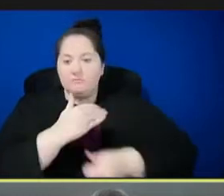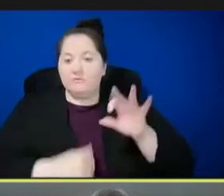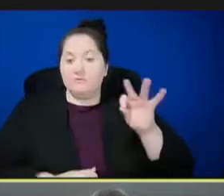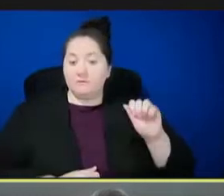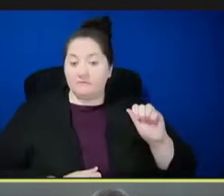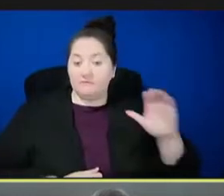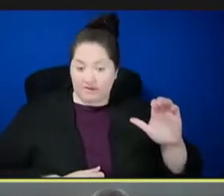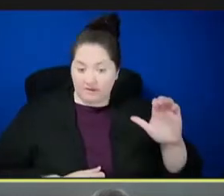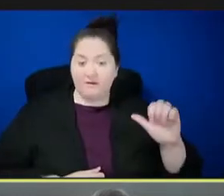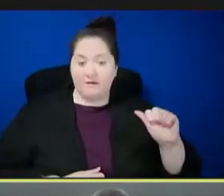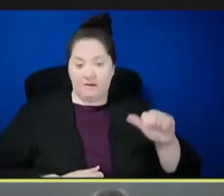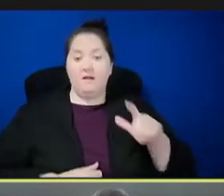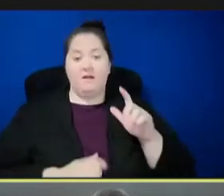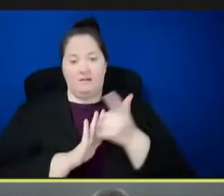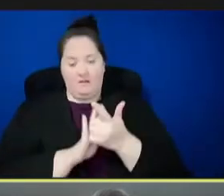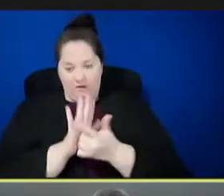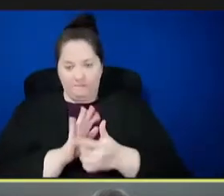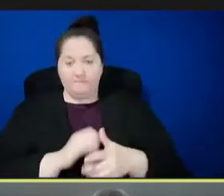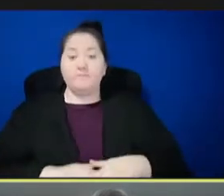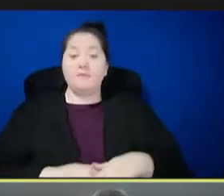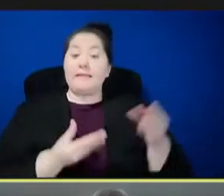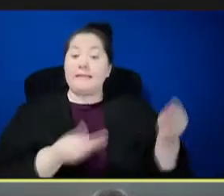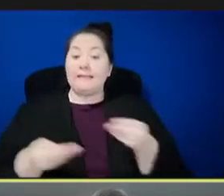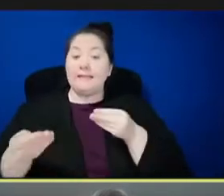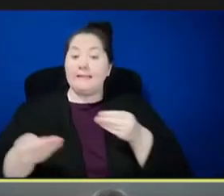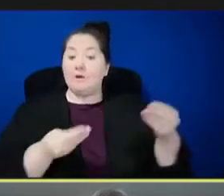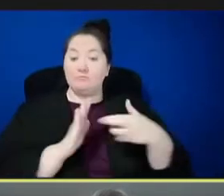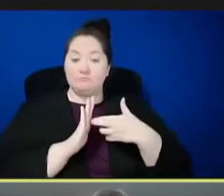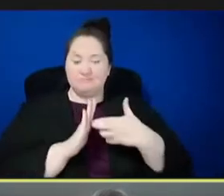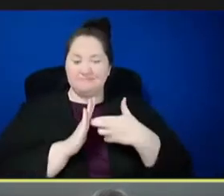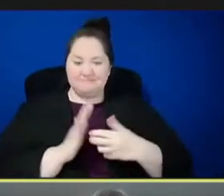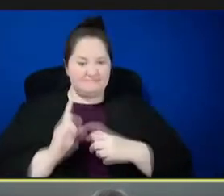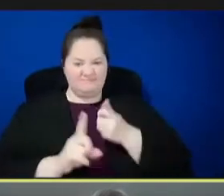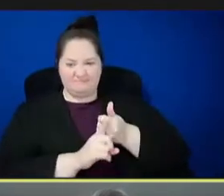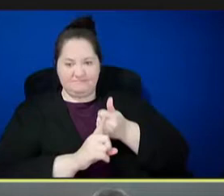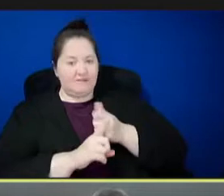The liaison representatives are non-voting members of the Advisory Council and are not